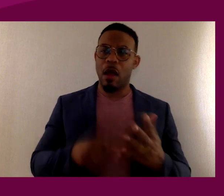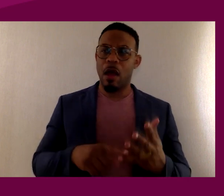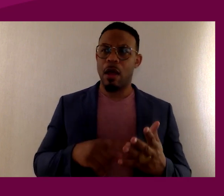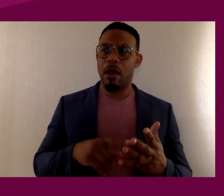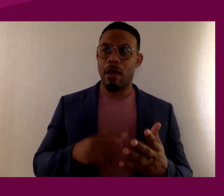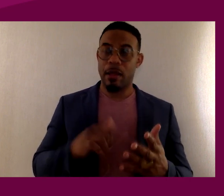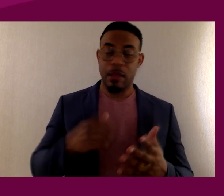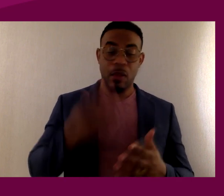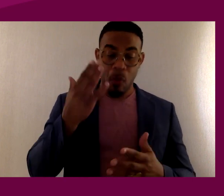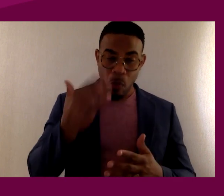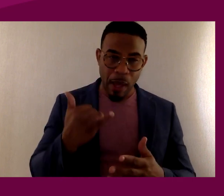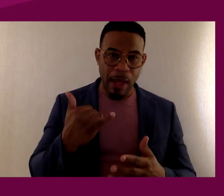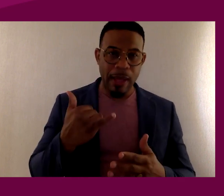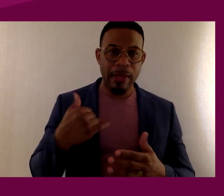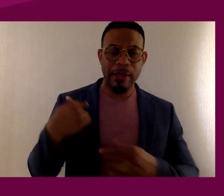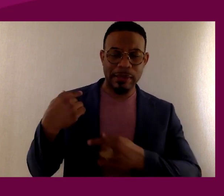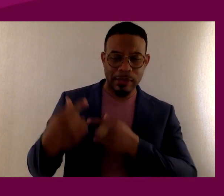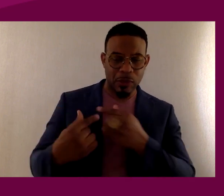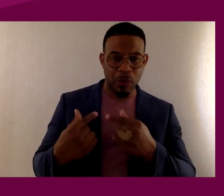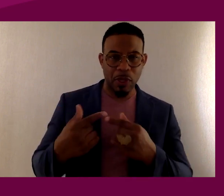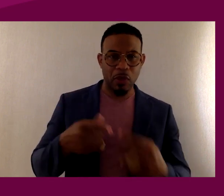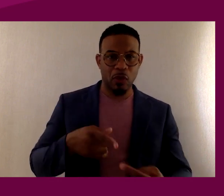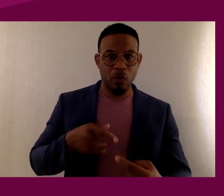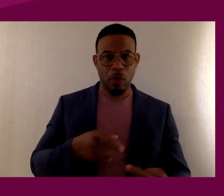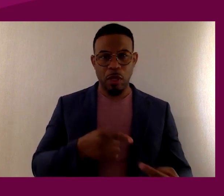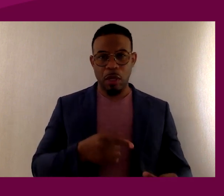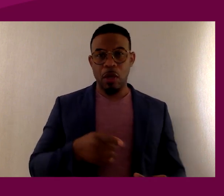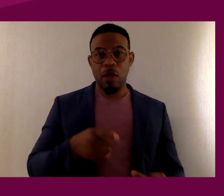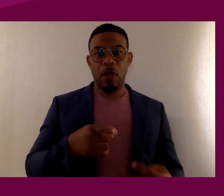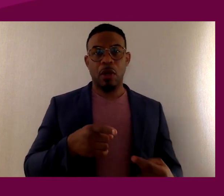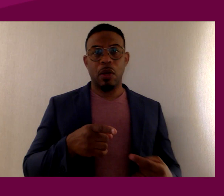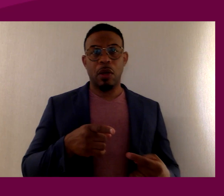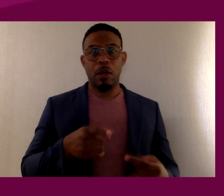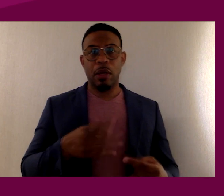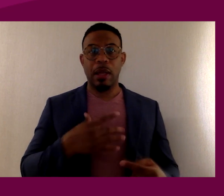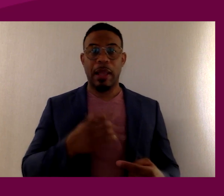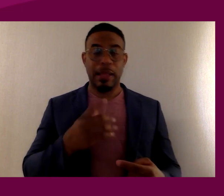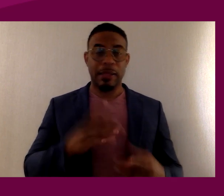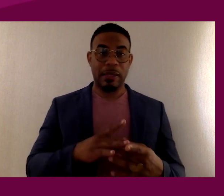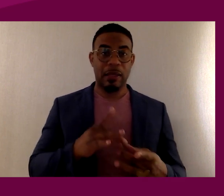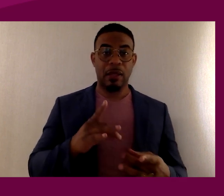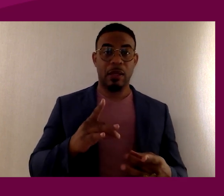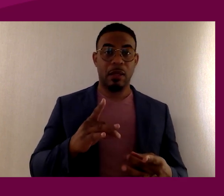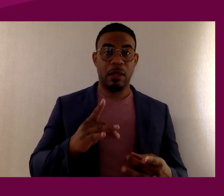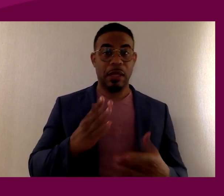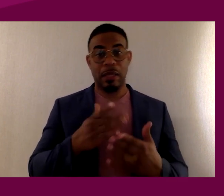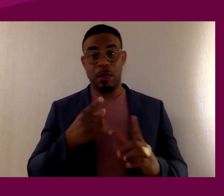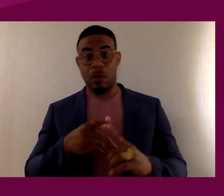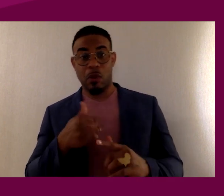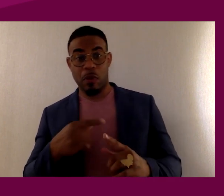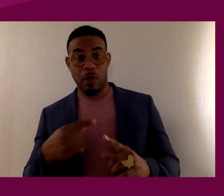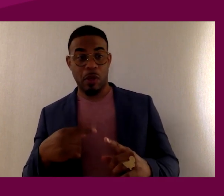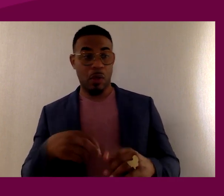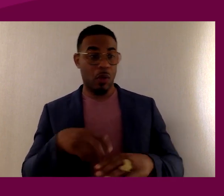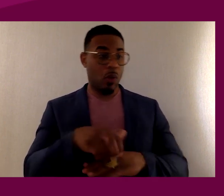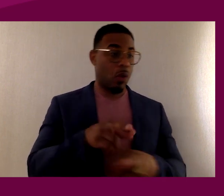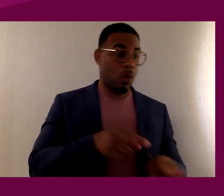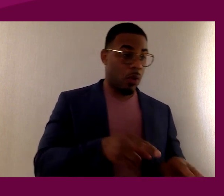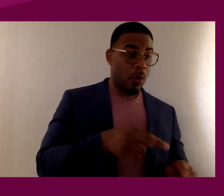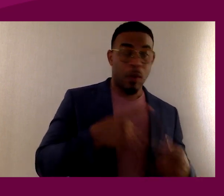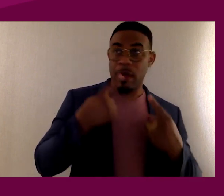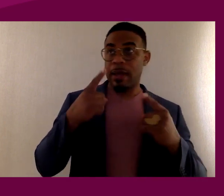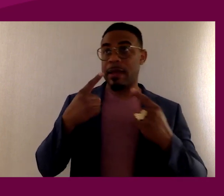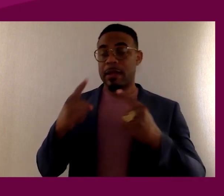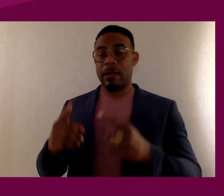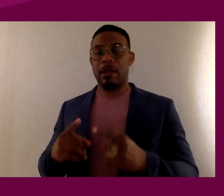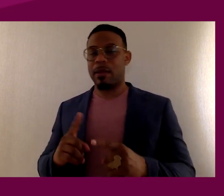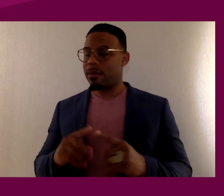Sorry, this is why it's a generational struggle. I'd like to say at some point we cross the river